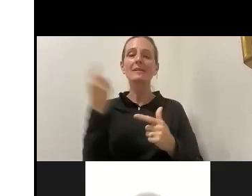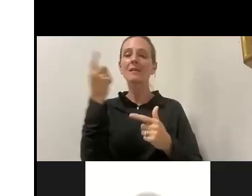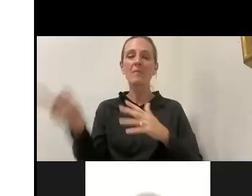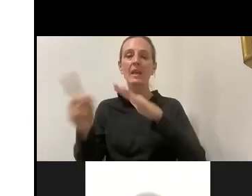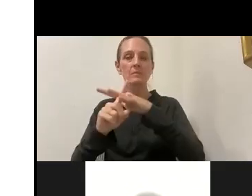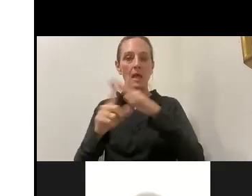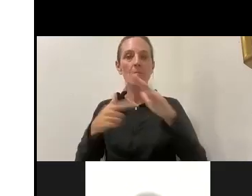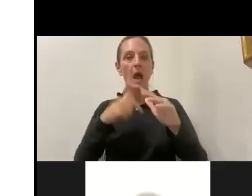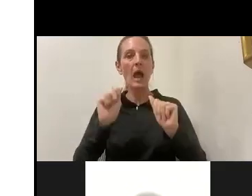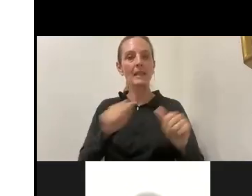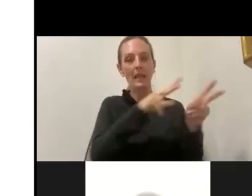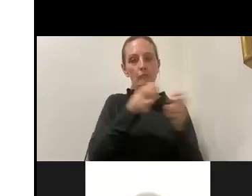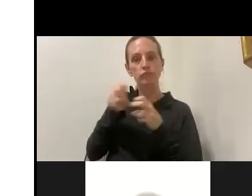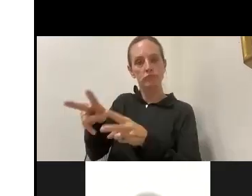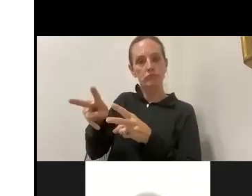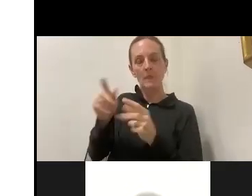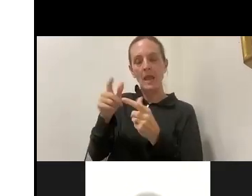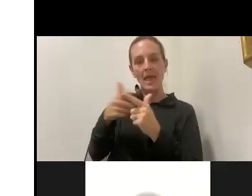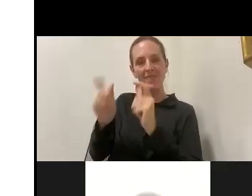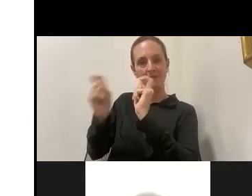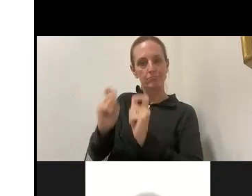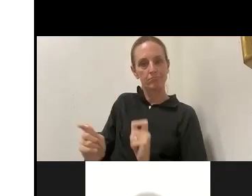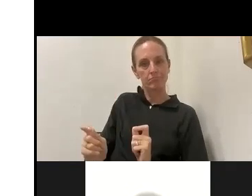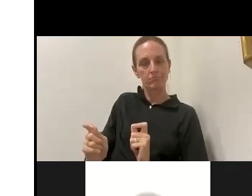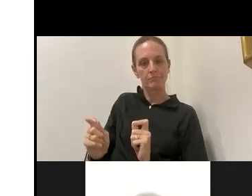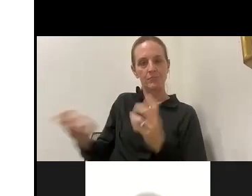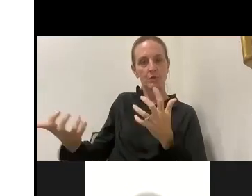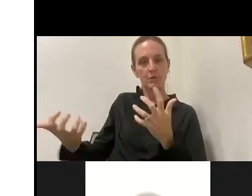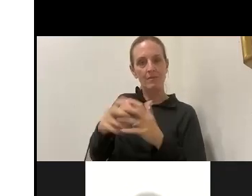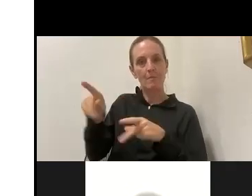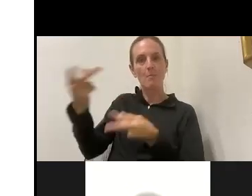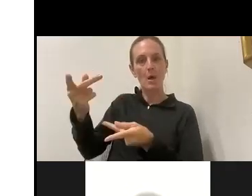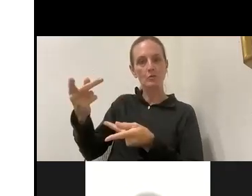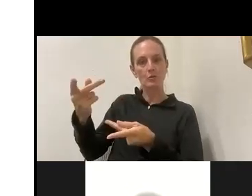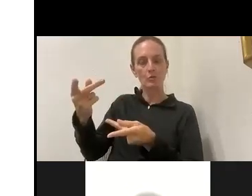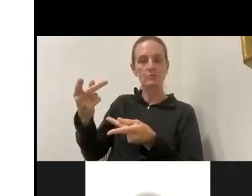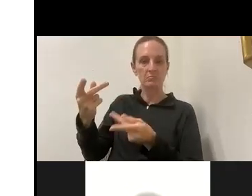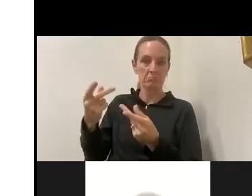fits into the proposal that you are currently writing. Also, I always hit the save button so